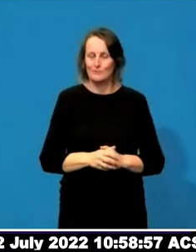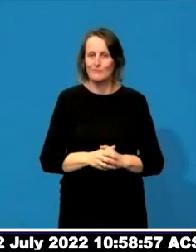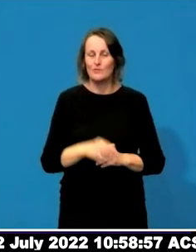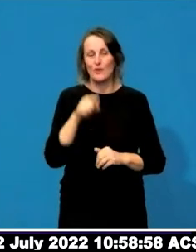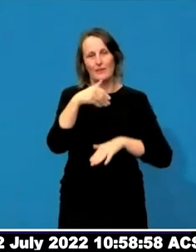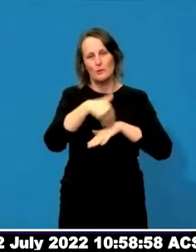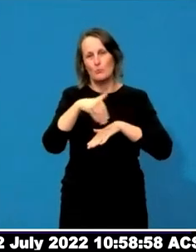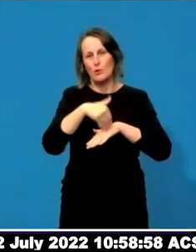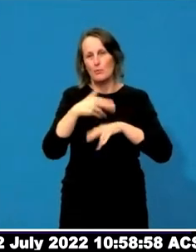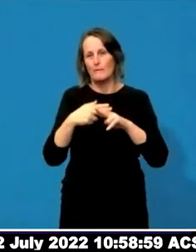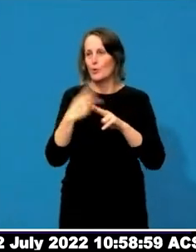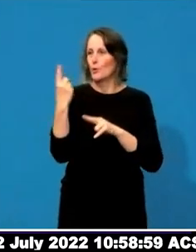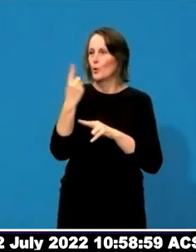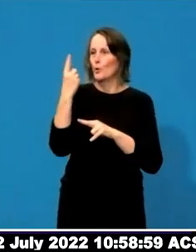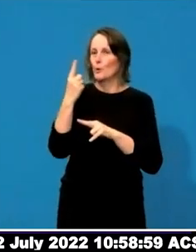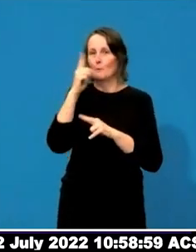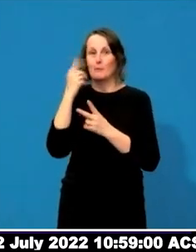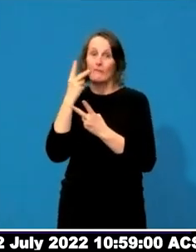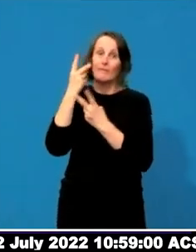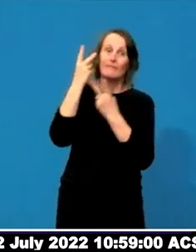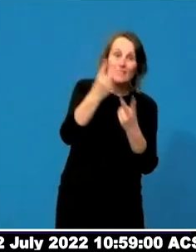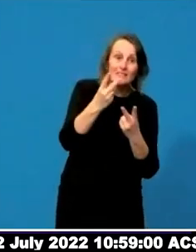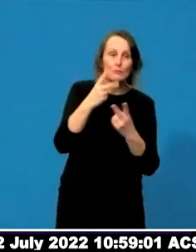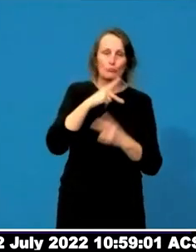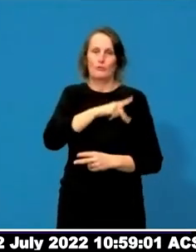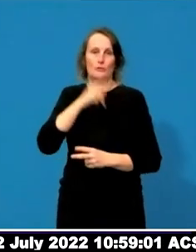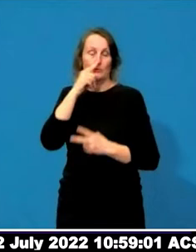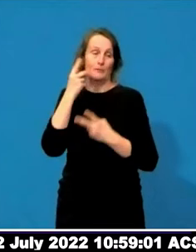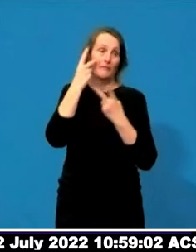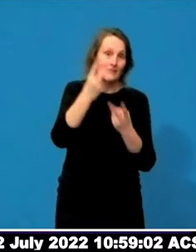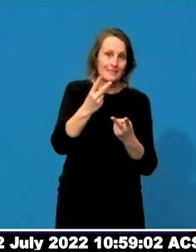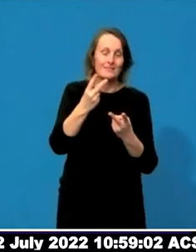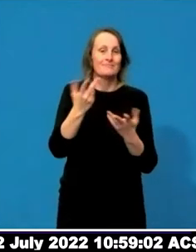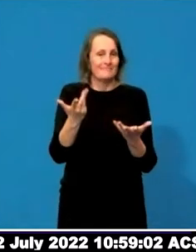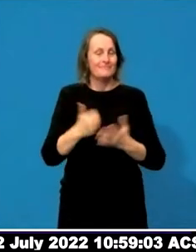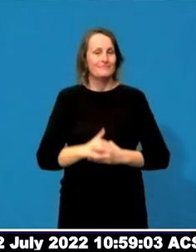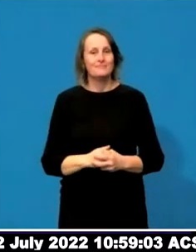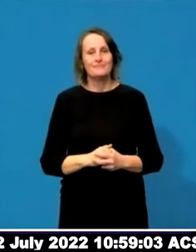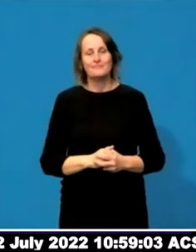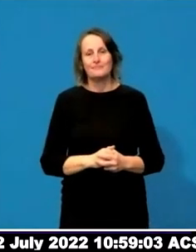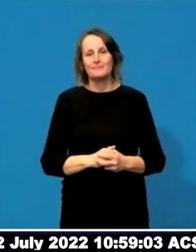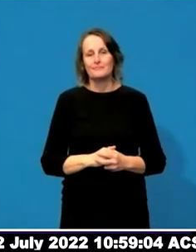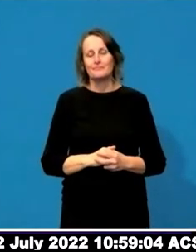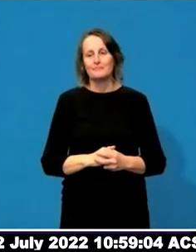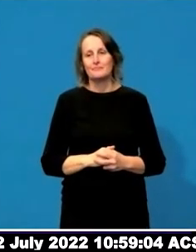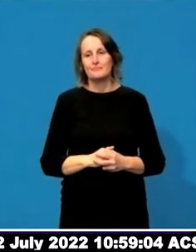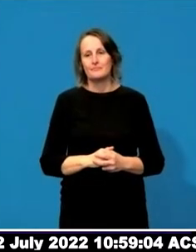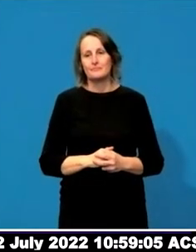there might be a limit for how many people they can see in that day. Before we explore that further, can I take you back